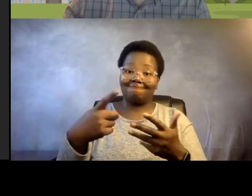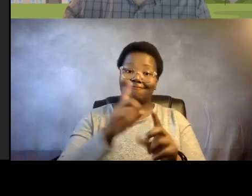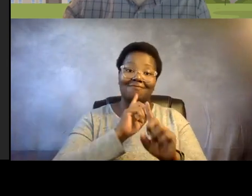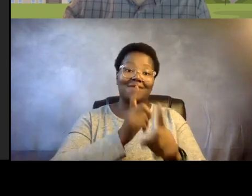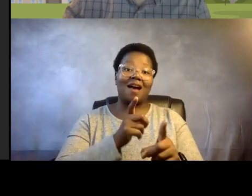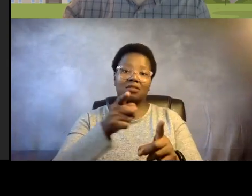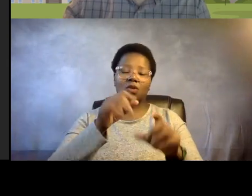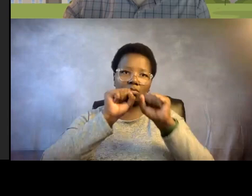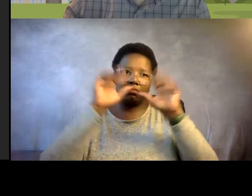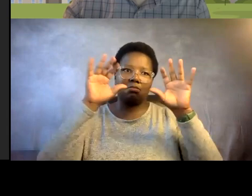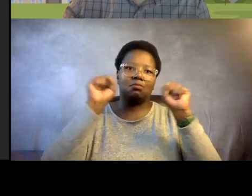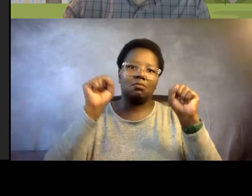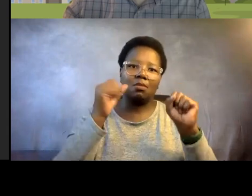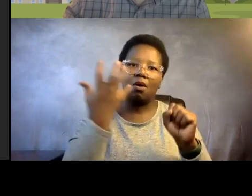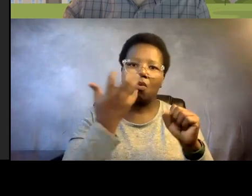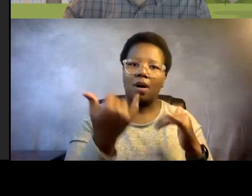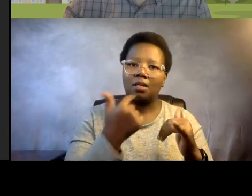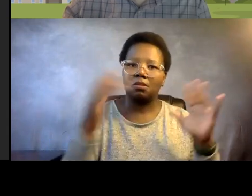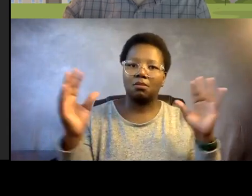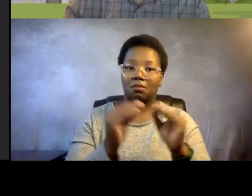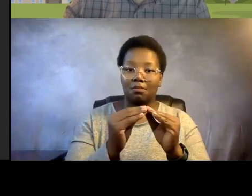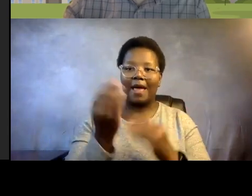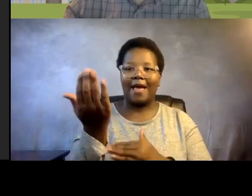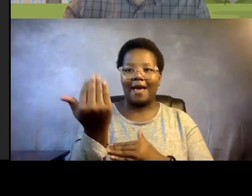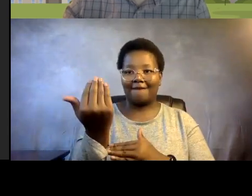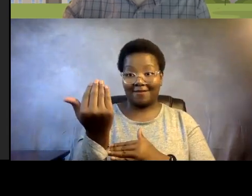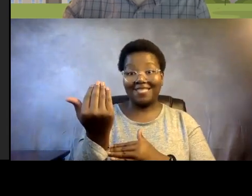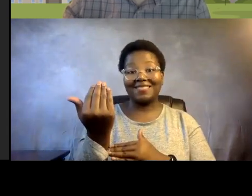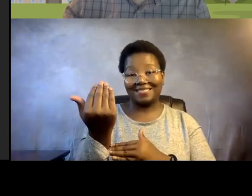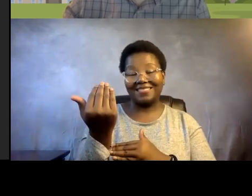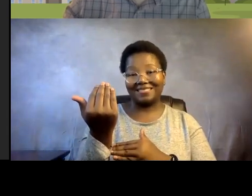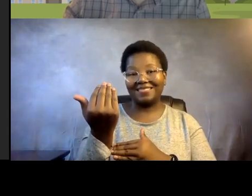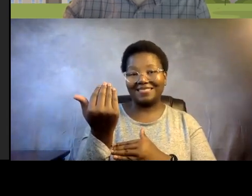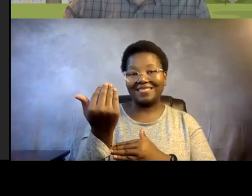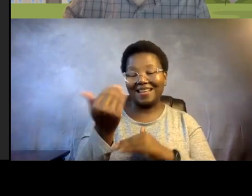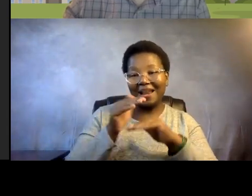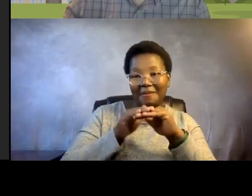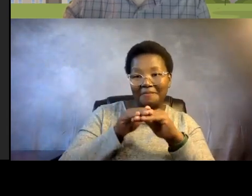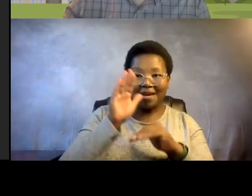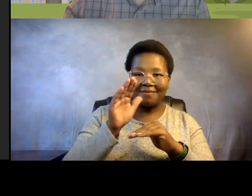you know, it's like, yeah, there's at least 15, right? And we have an article that goes into the